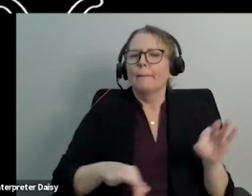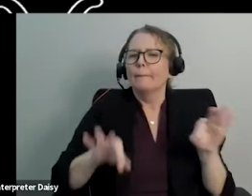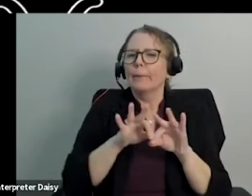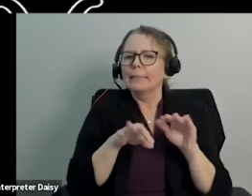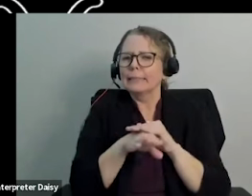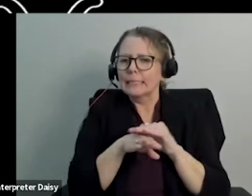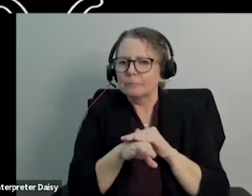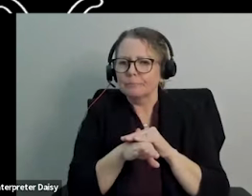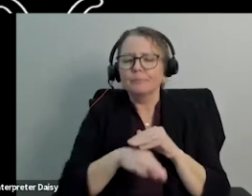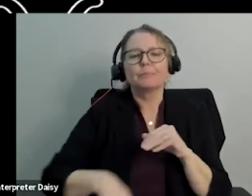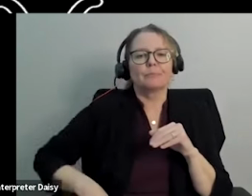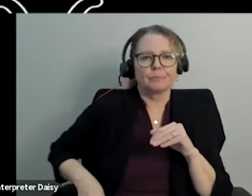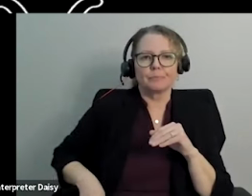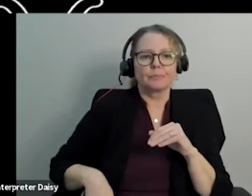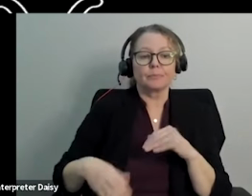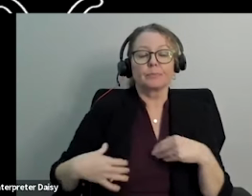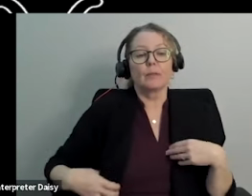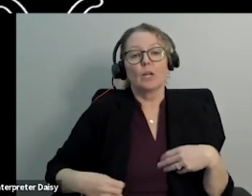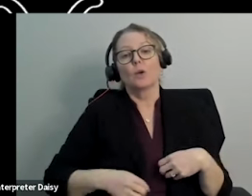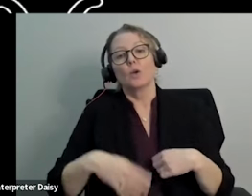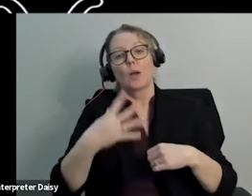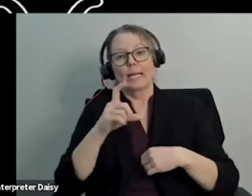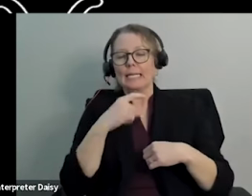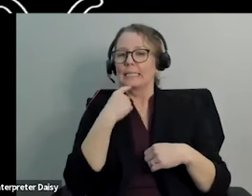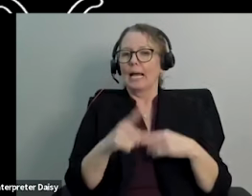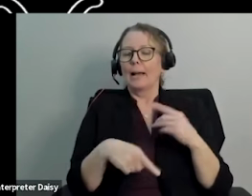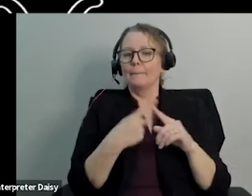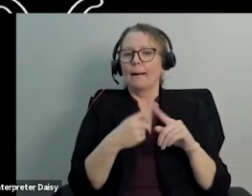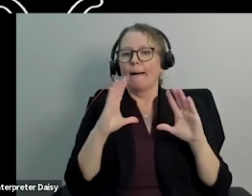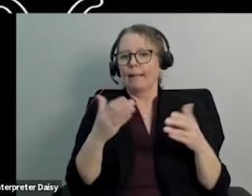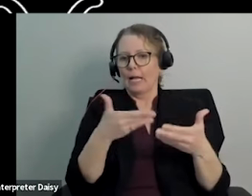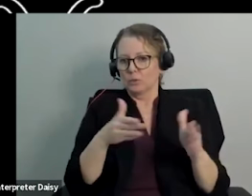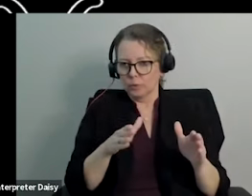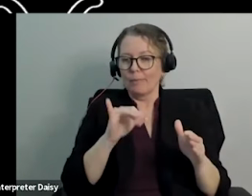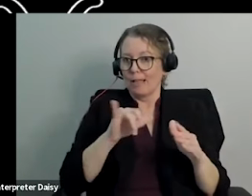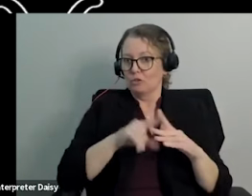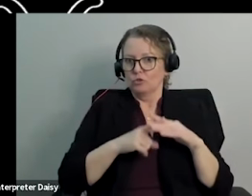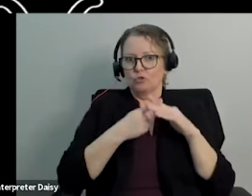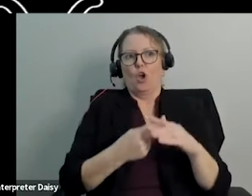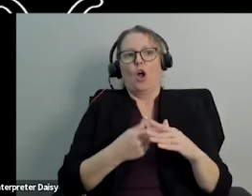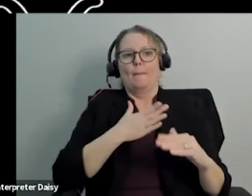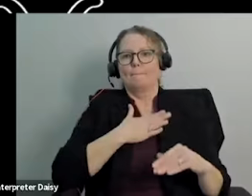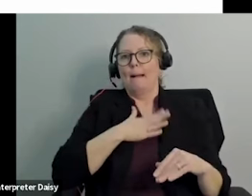So in order to do that, I need to tell you about a classroom that ignited my journey into the accessibility world.